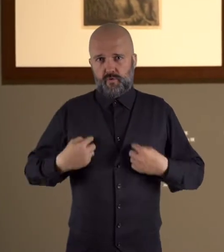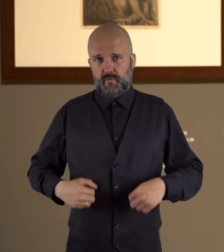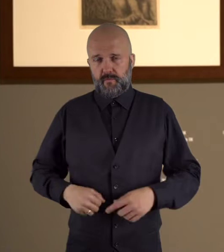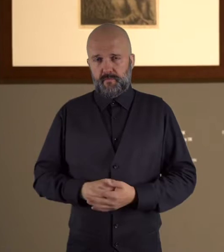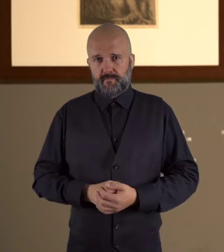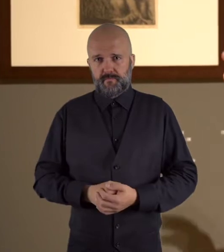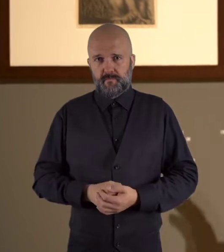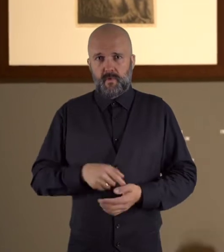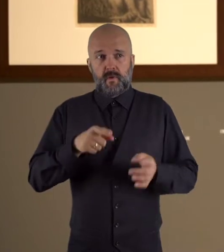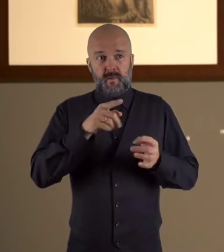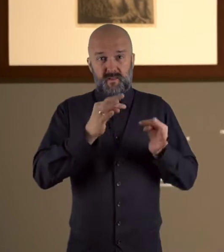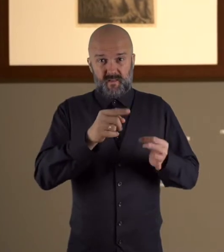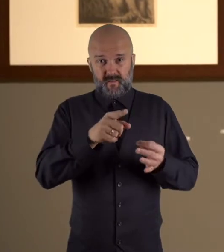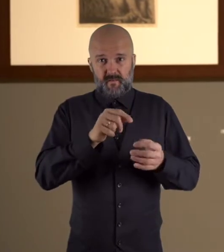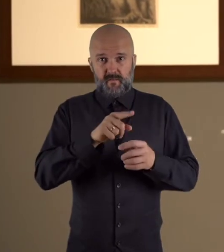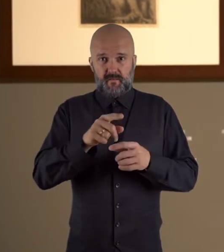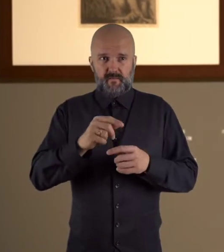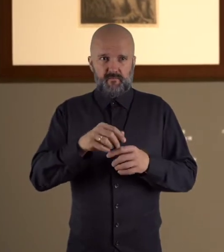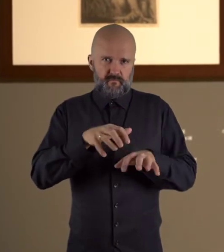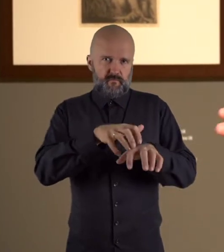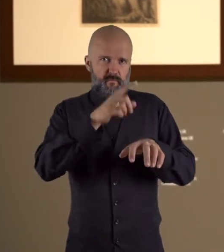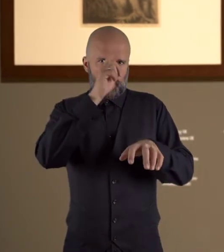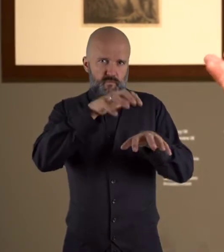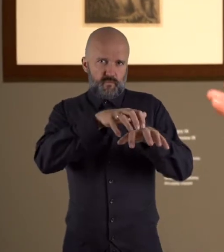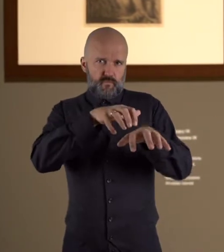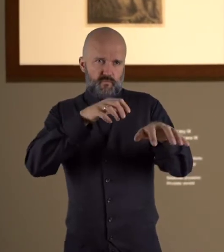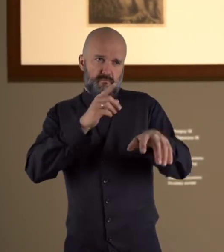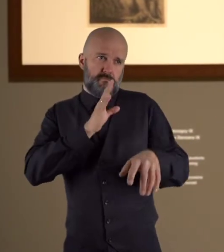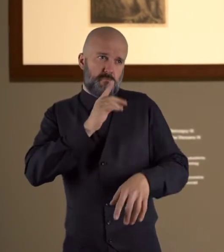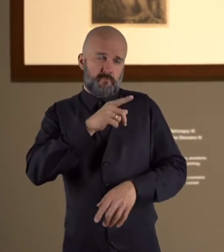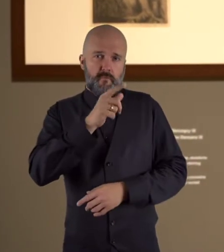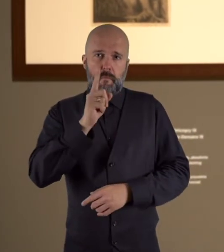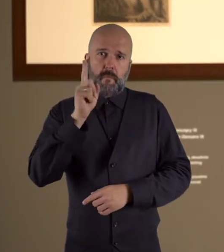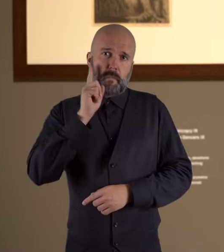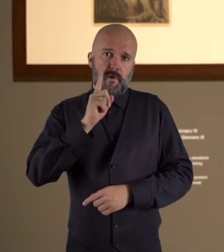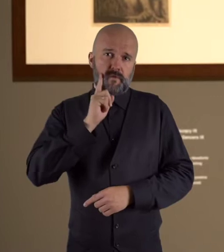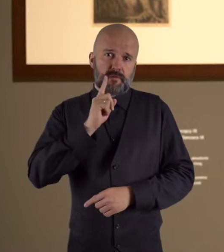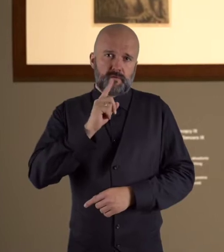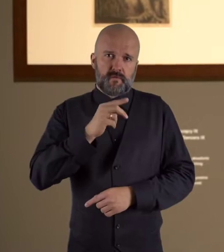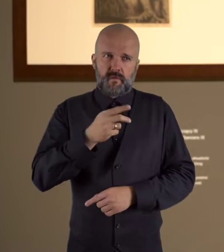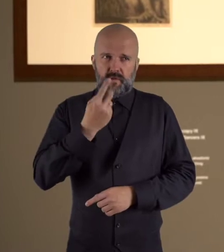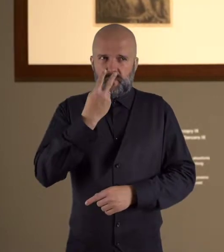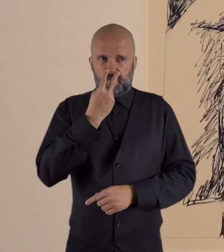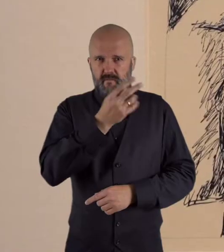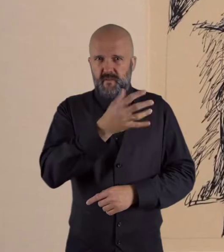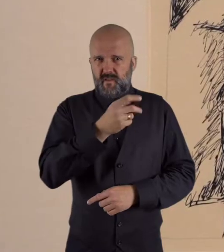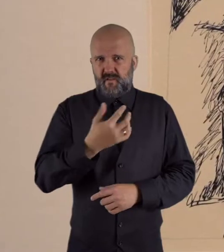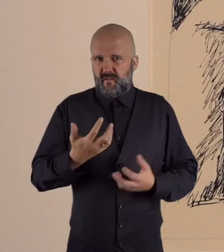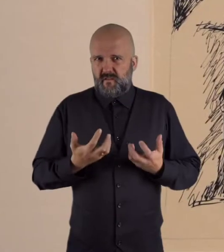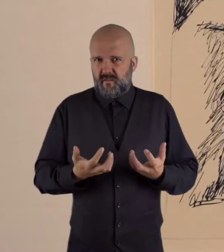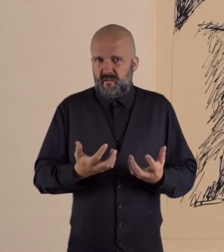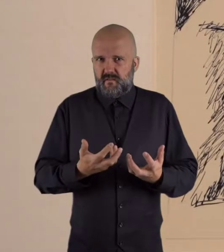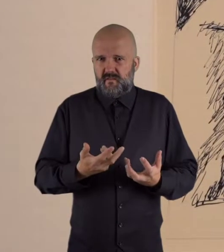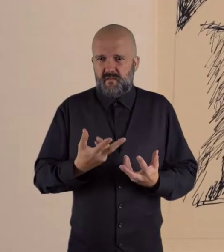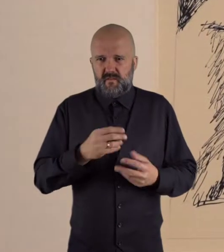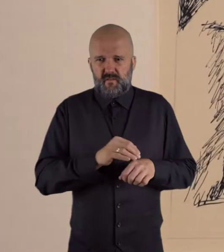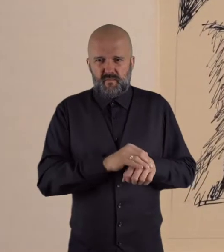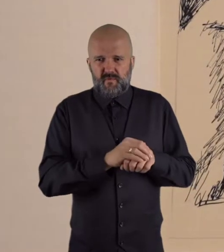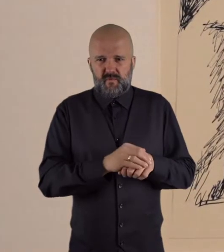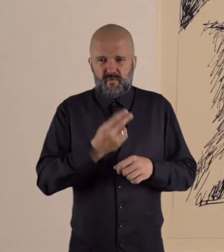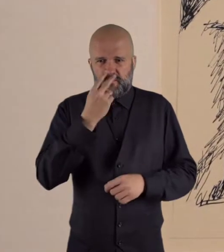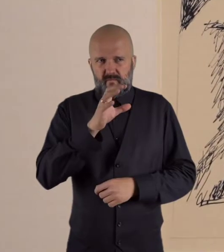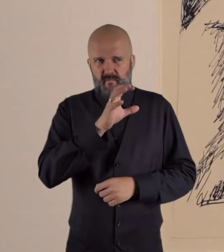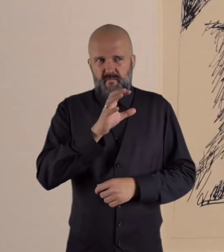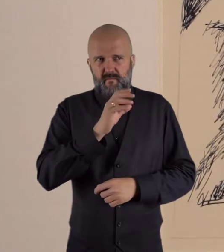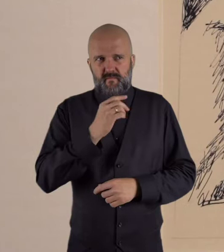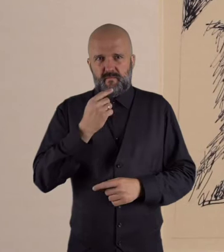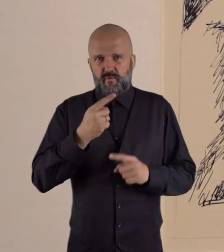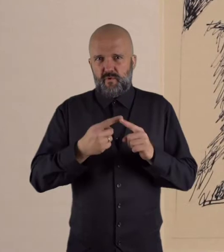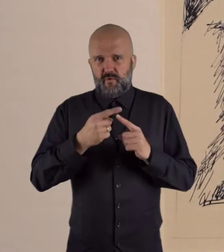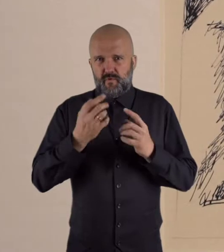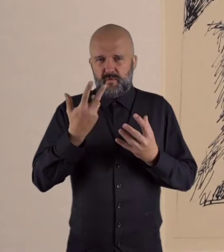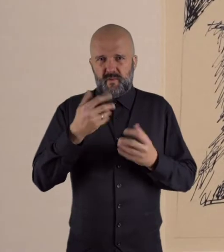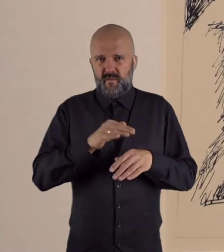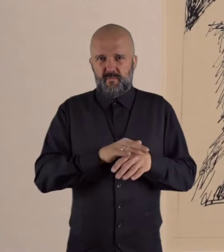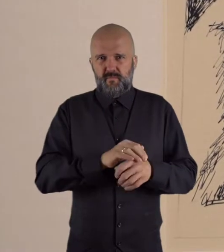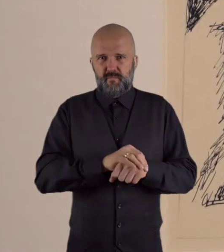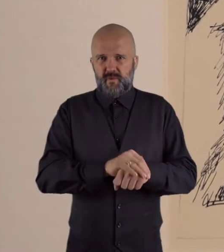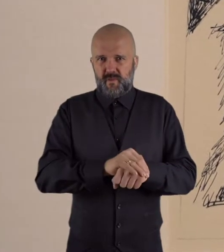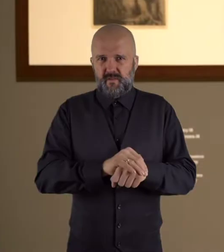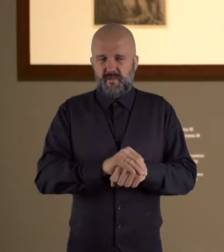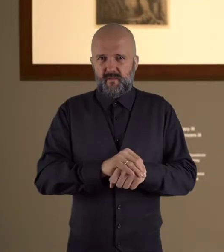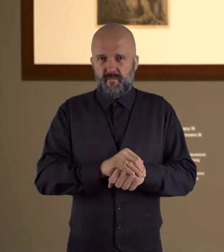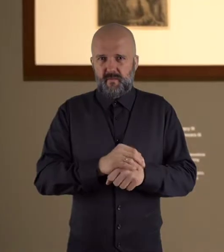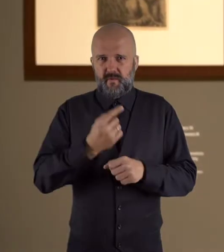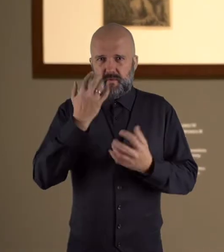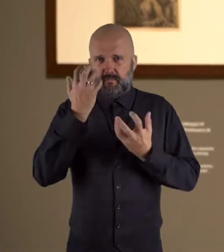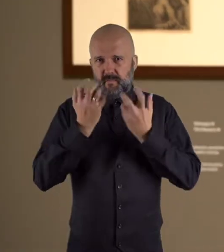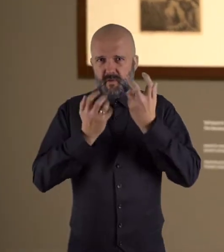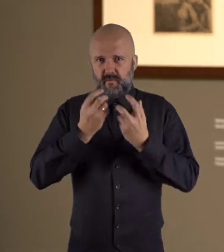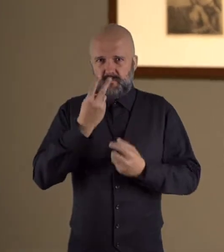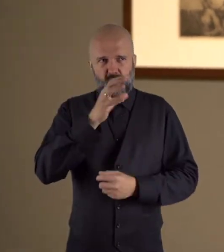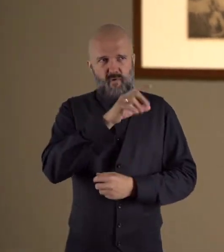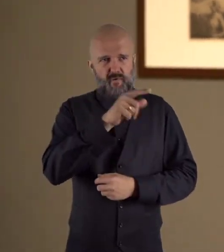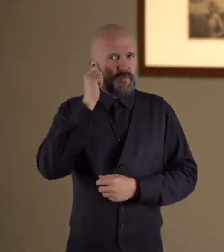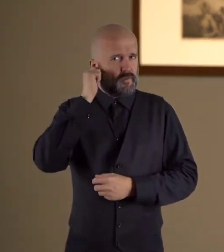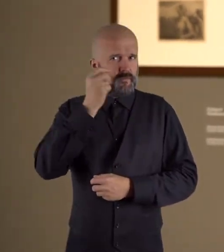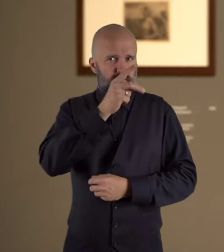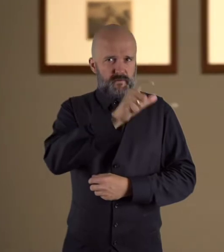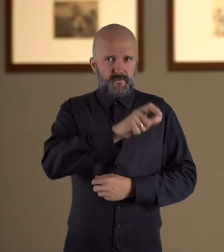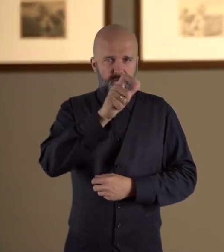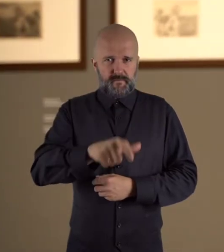In this case, it is a crowd of men, unfavorable, reluctant, looking with such fierce, unpleasant faces at these two women.